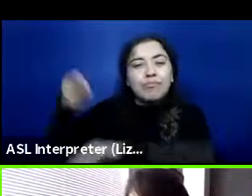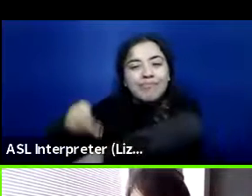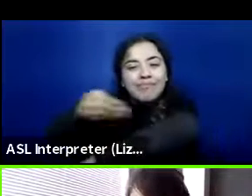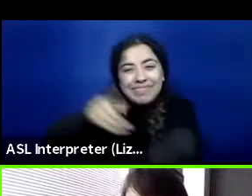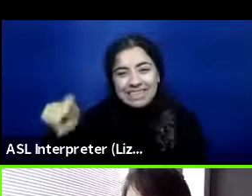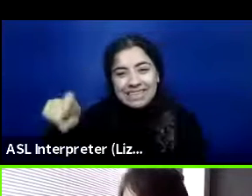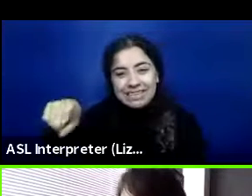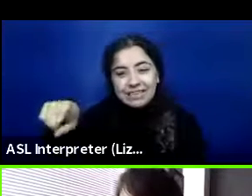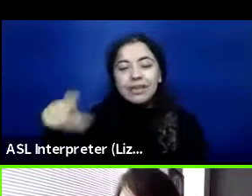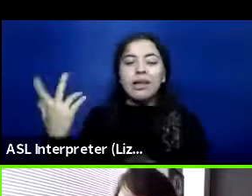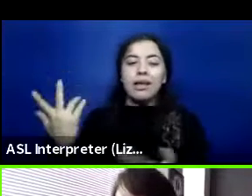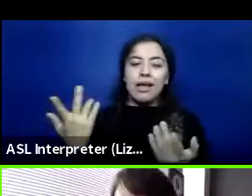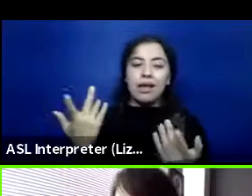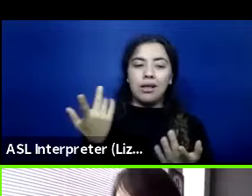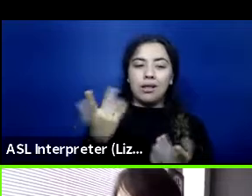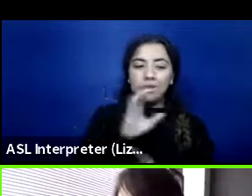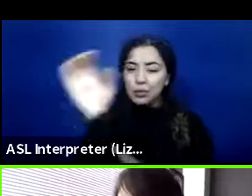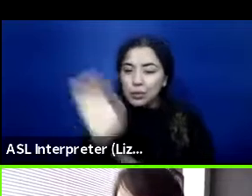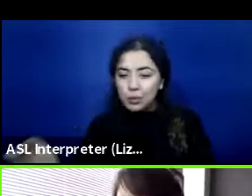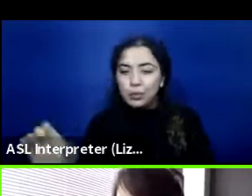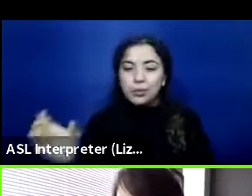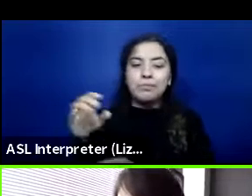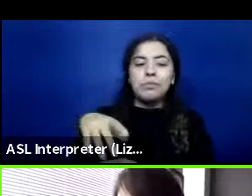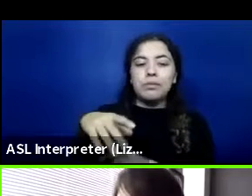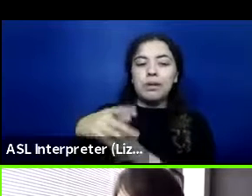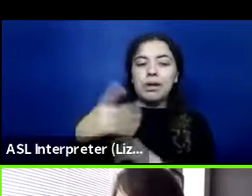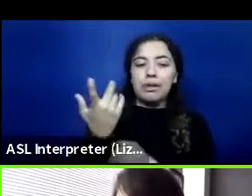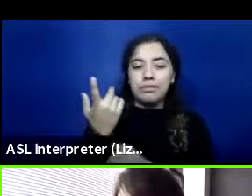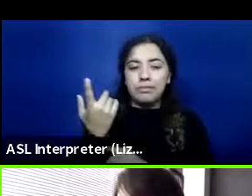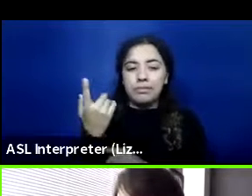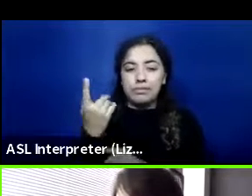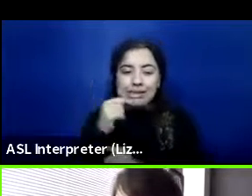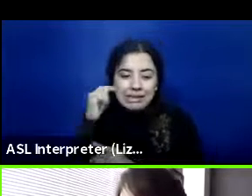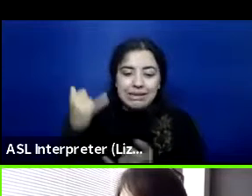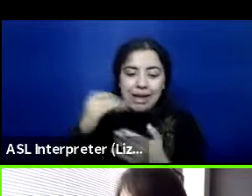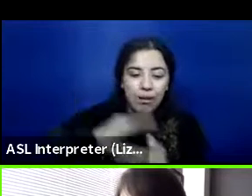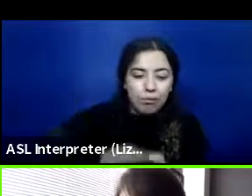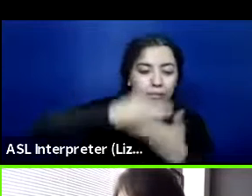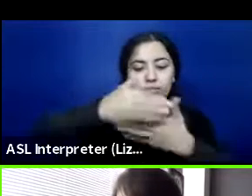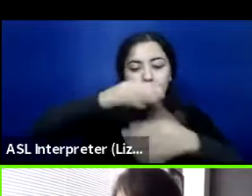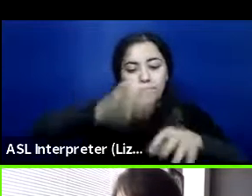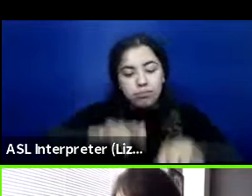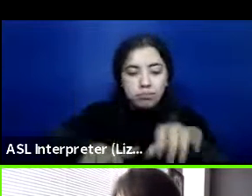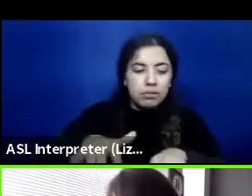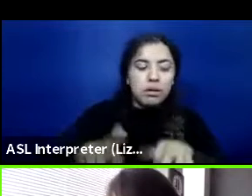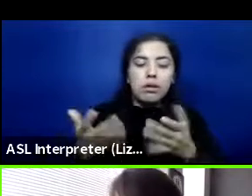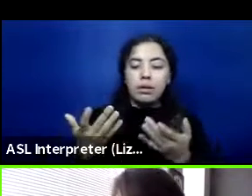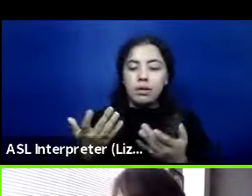and all of the platforms we're working on now, you know, what they've done to educate people without disabilities